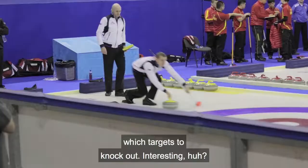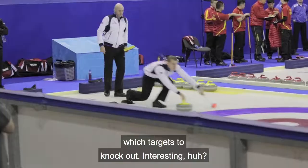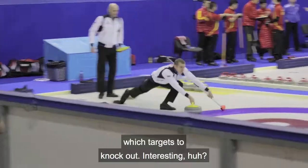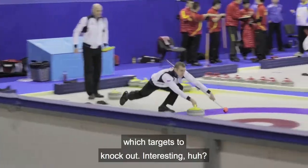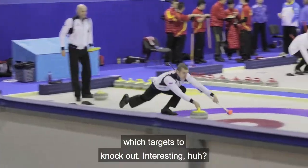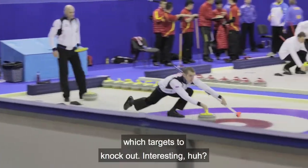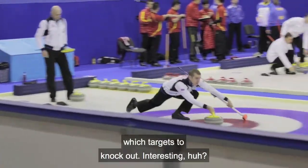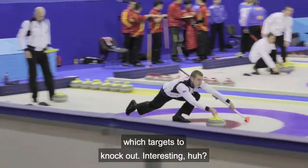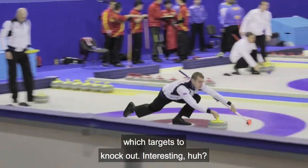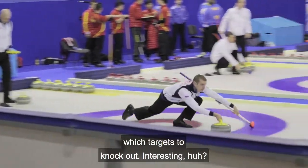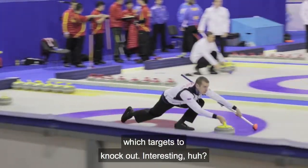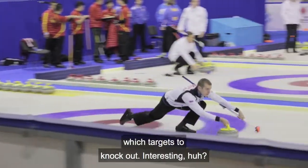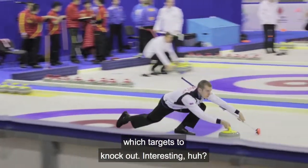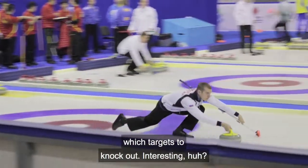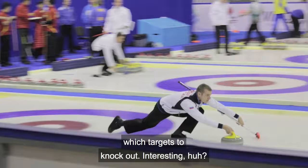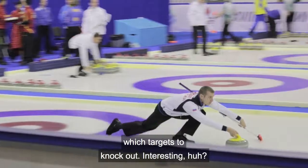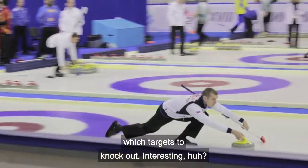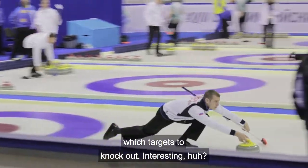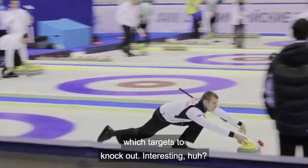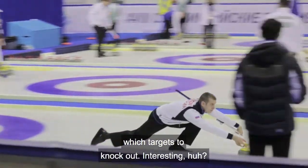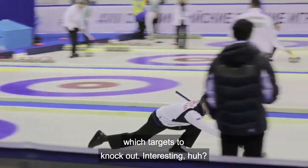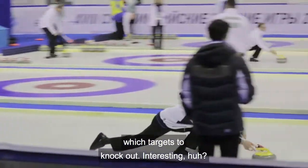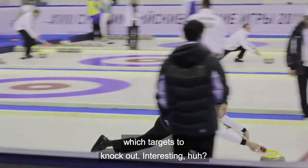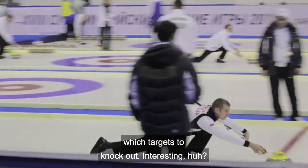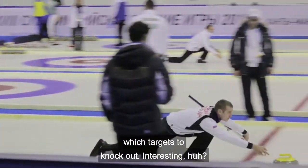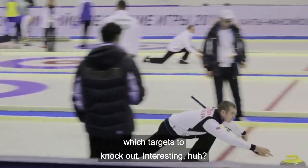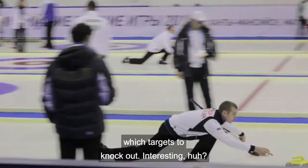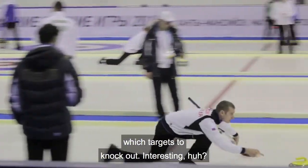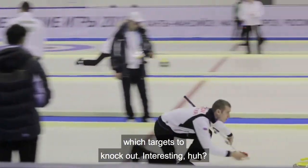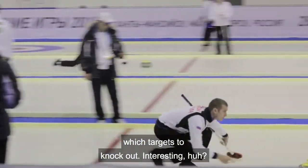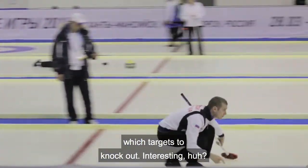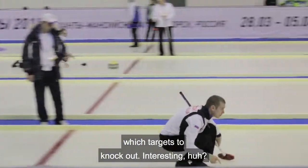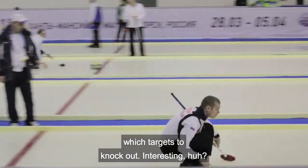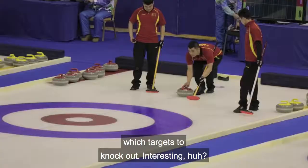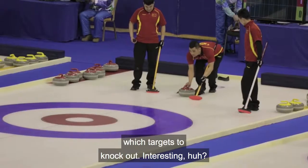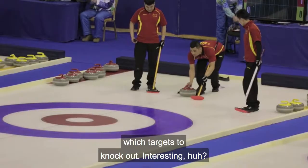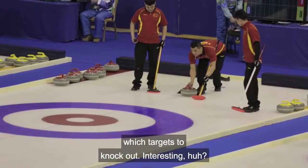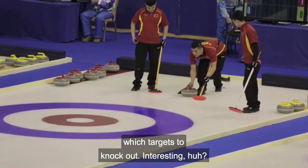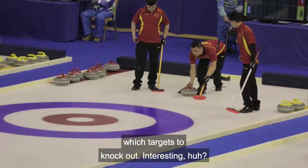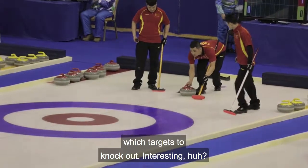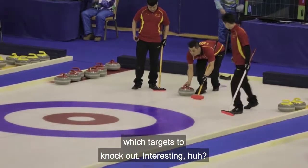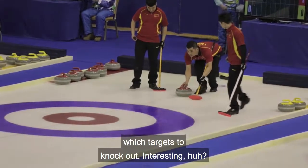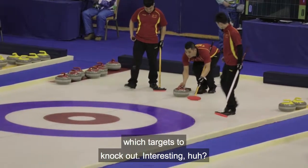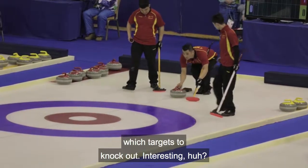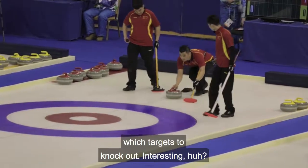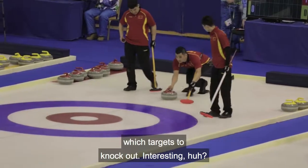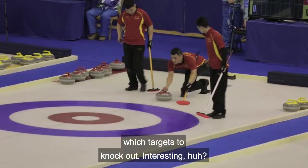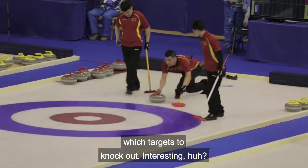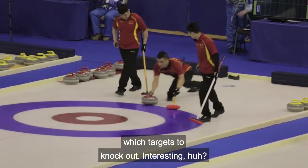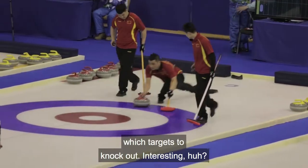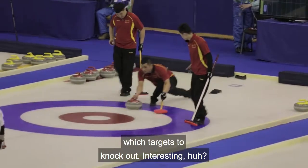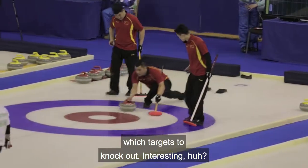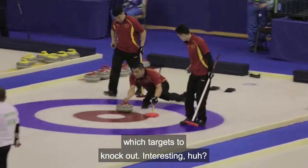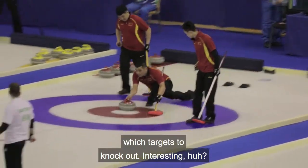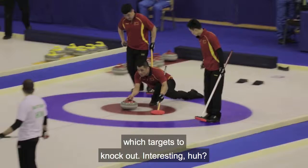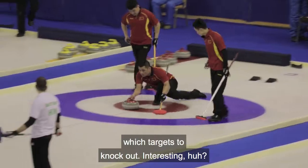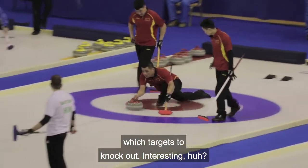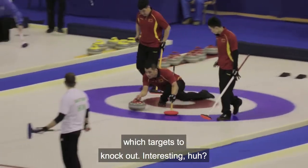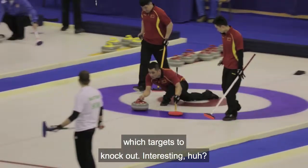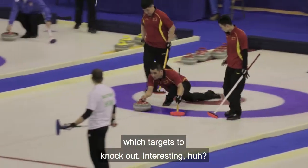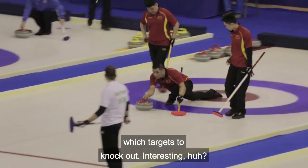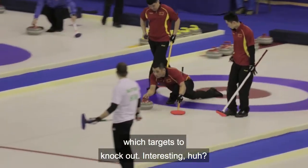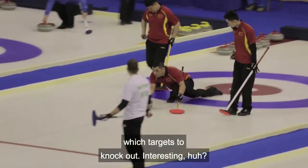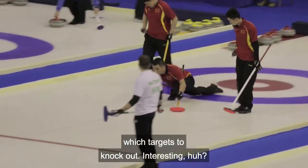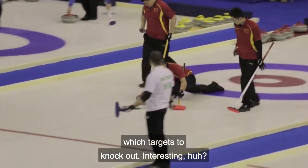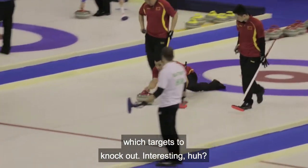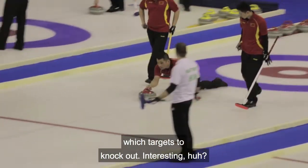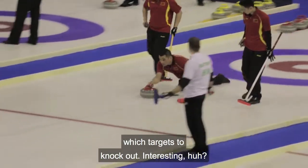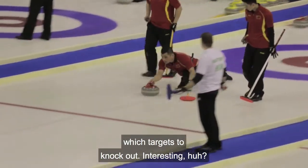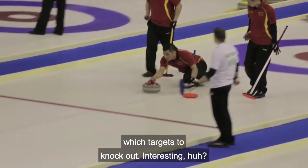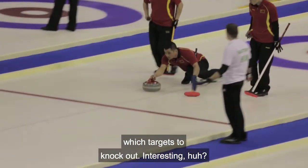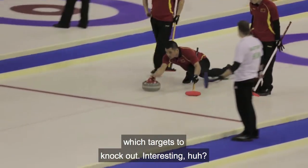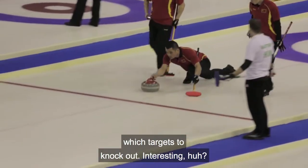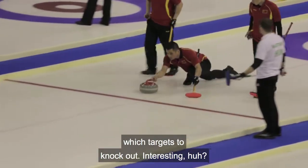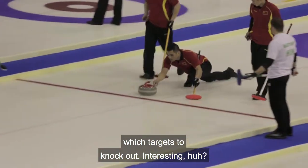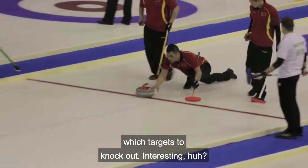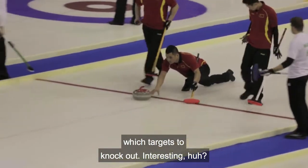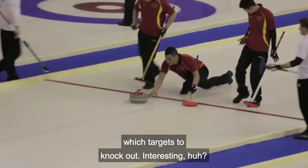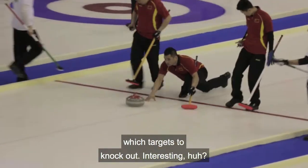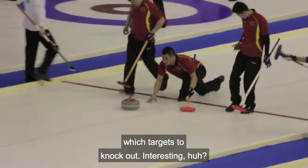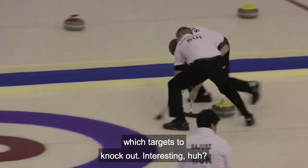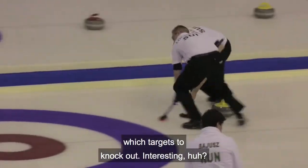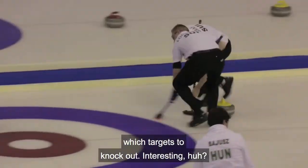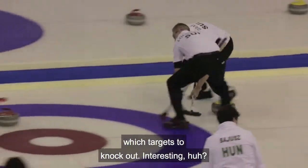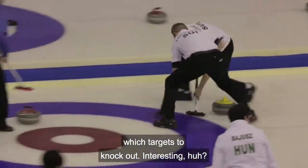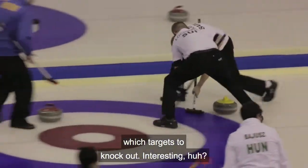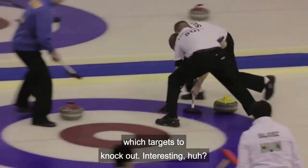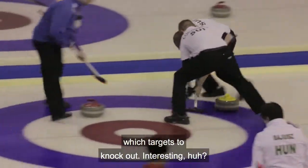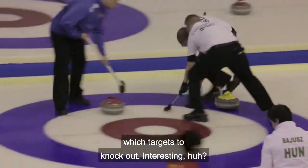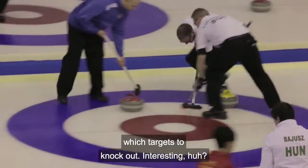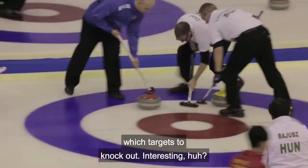which targets to knock out. Interesting, huh?